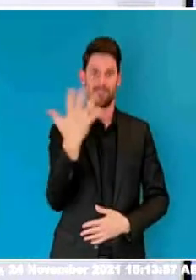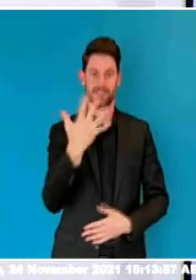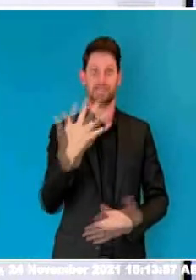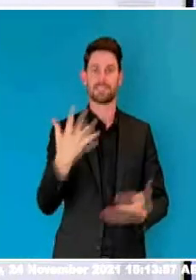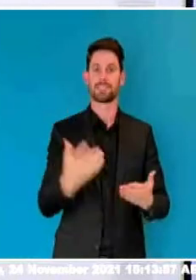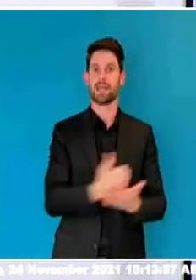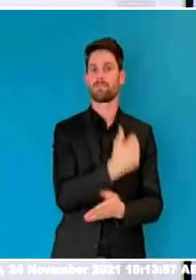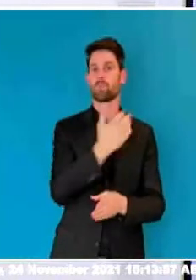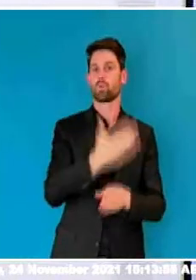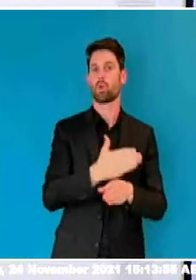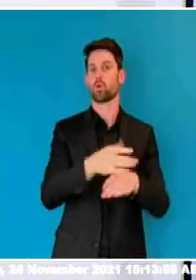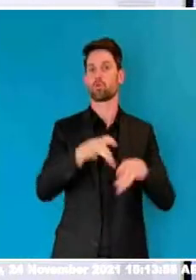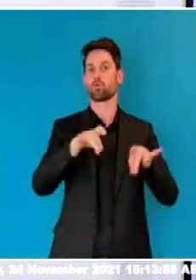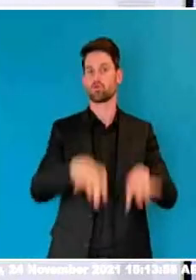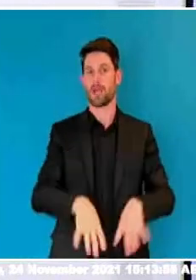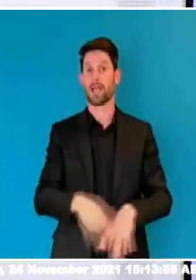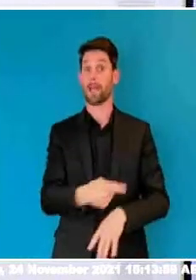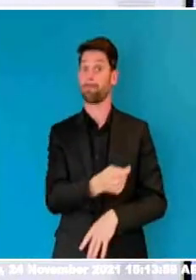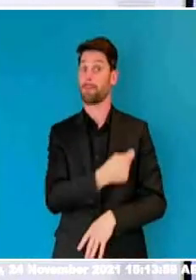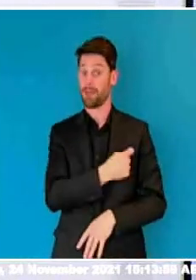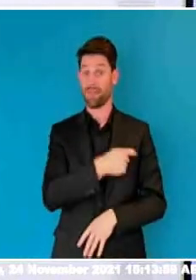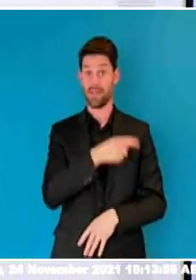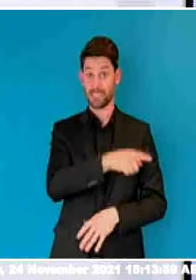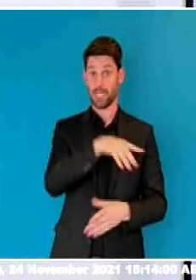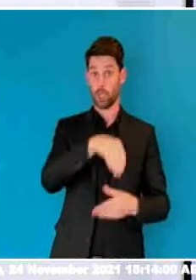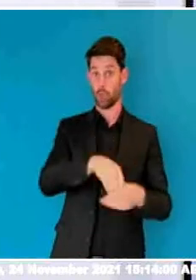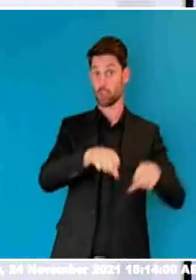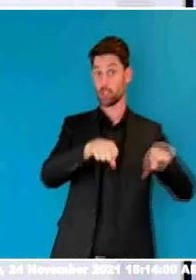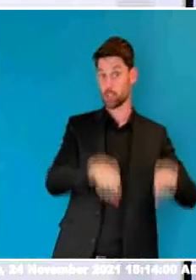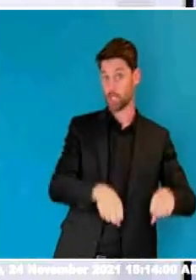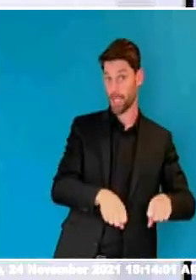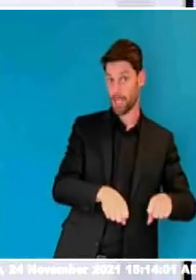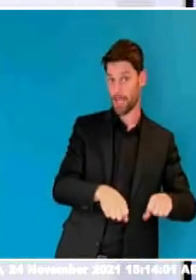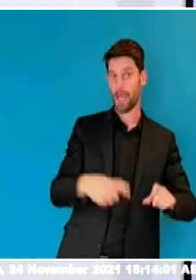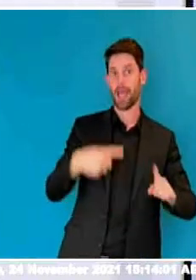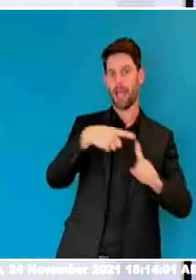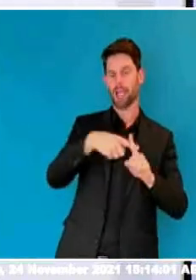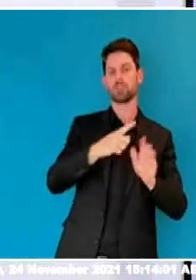members, that includes the Chair and representatives nominated by the